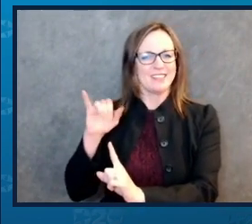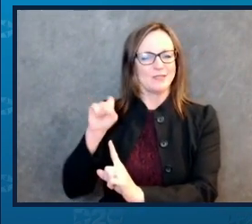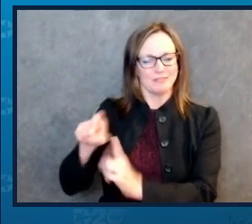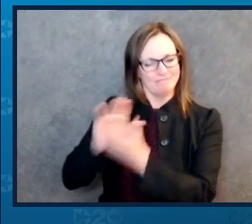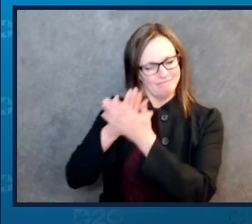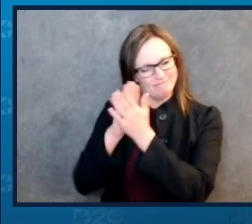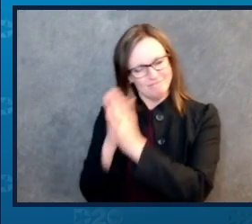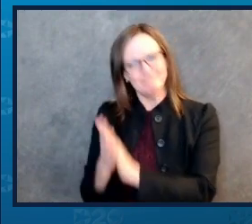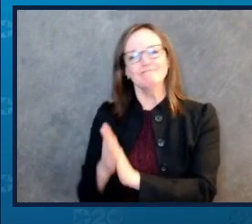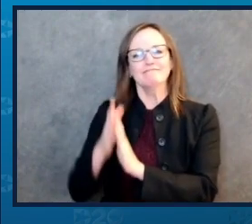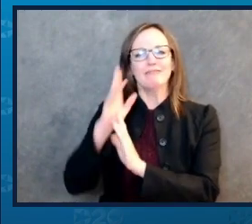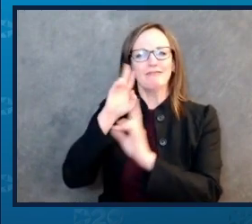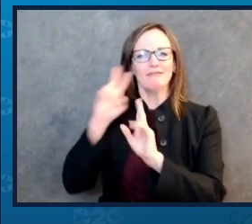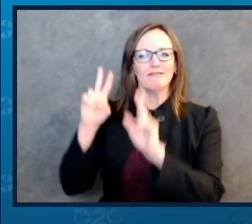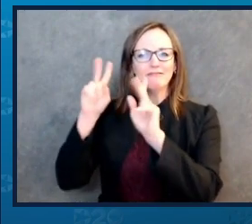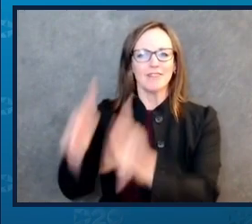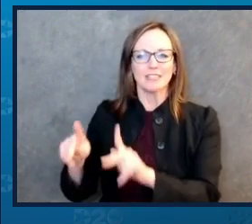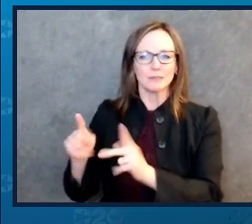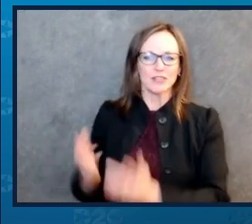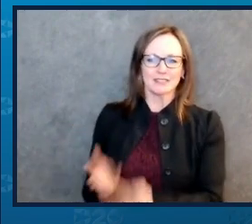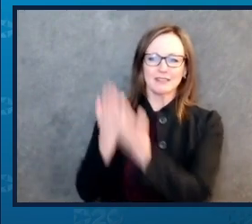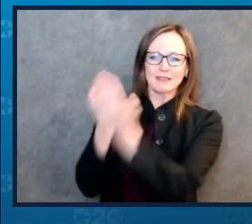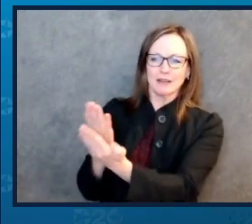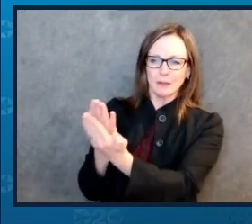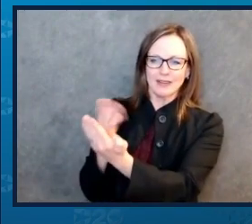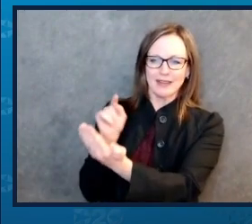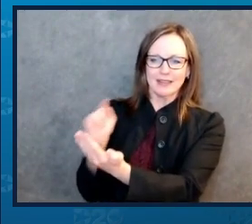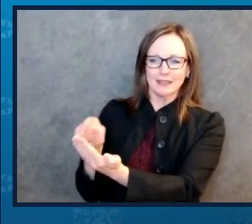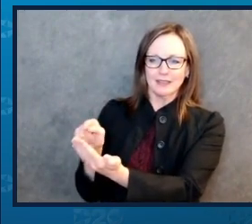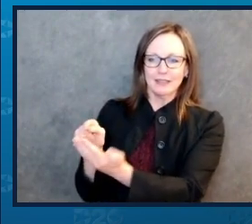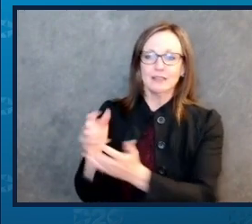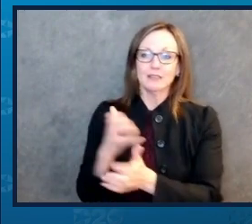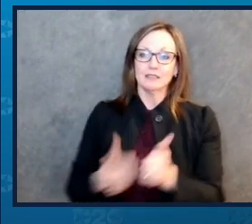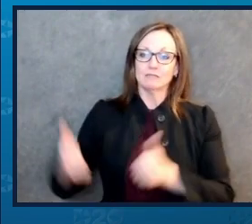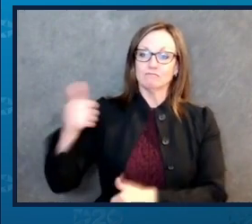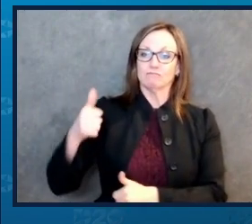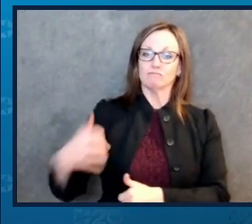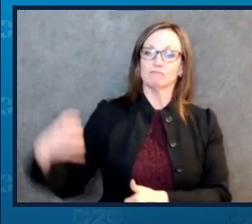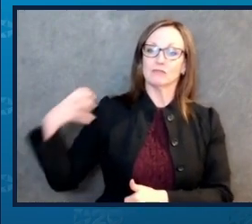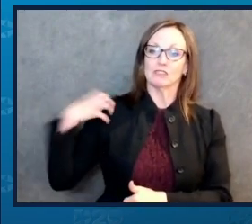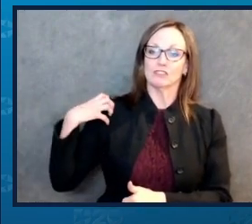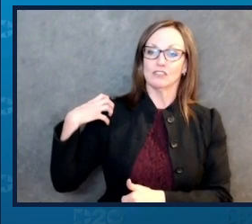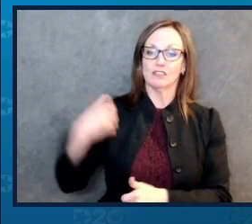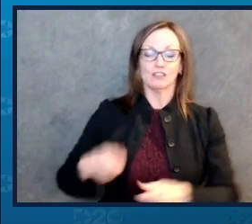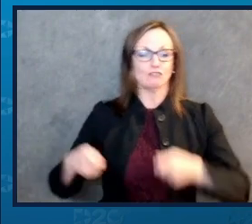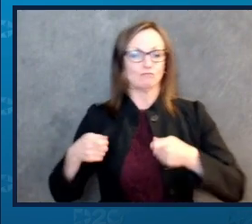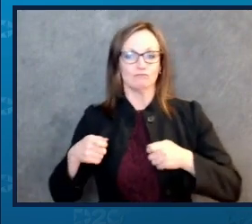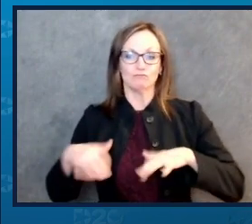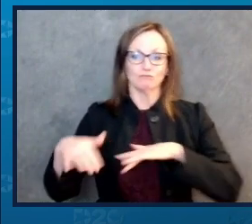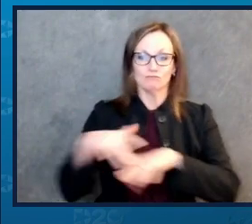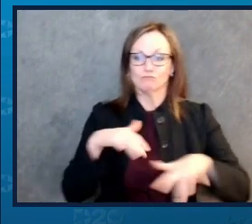NOMINATED FOR VICE PRESIDENT, THE CHAIR IS AUTHORIZED TO